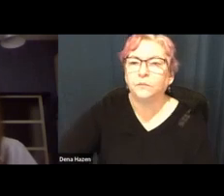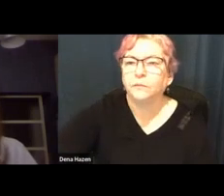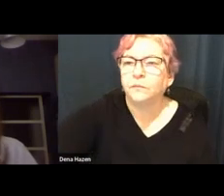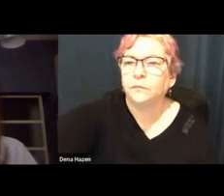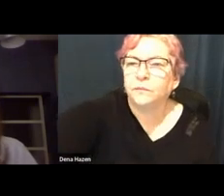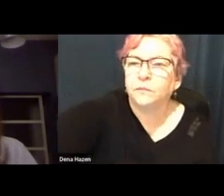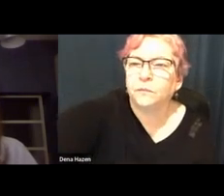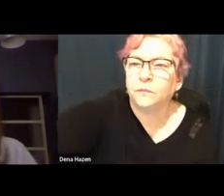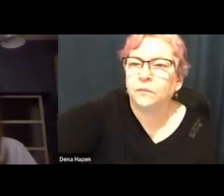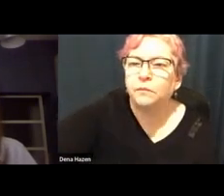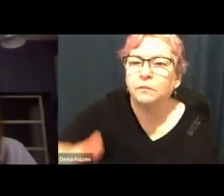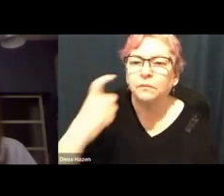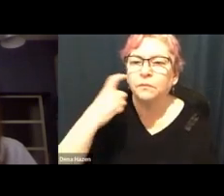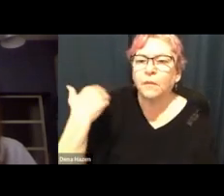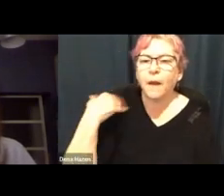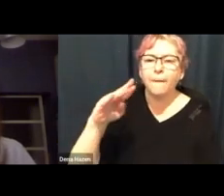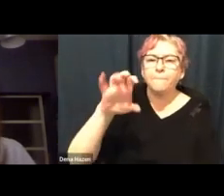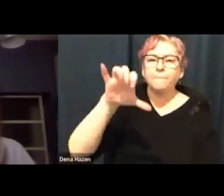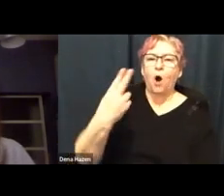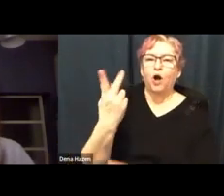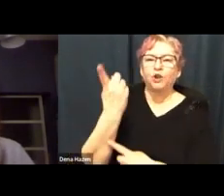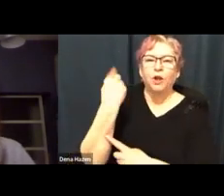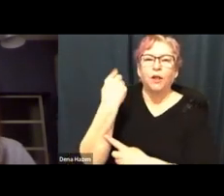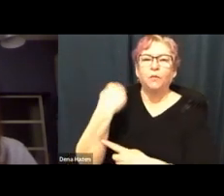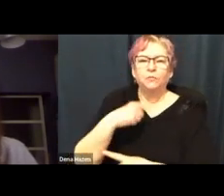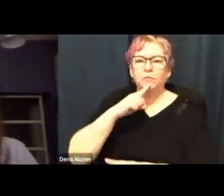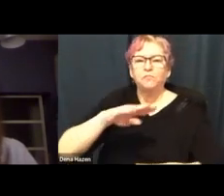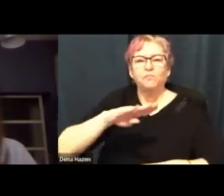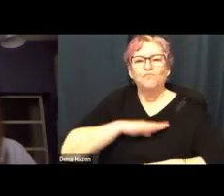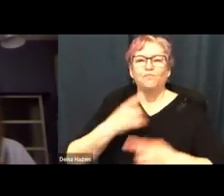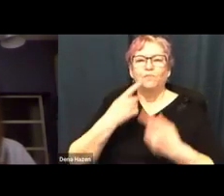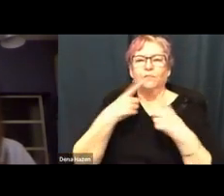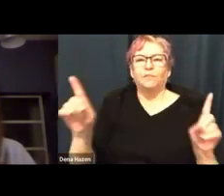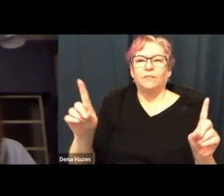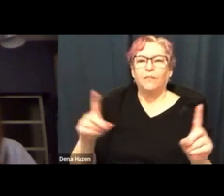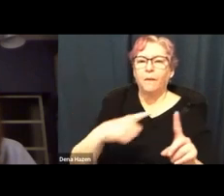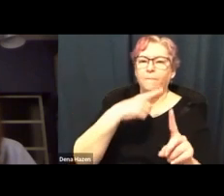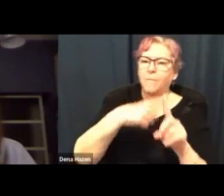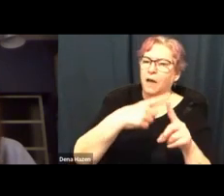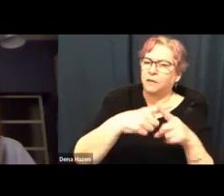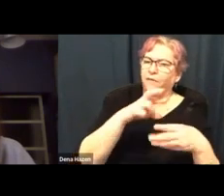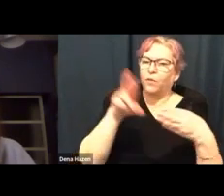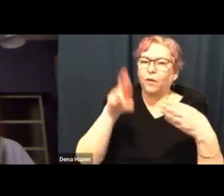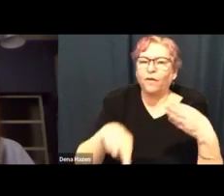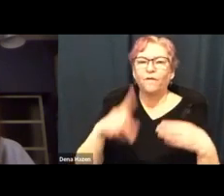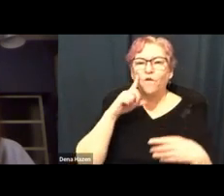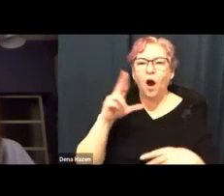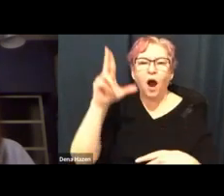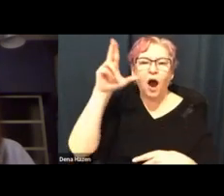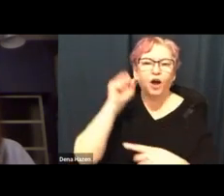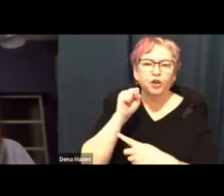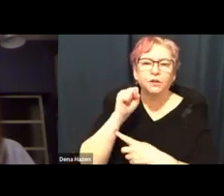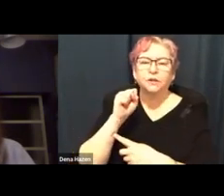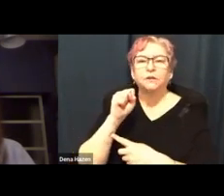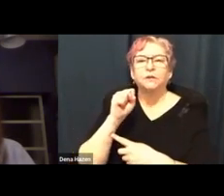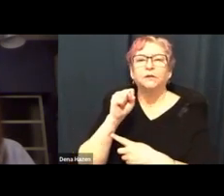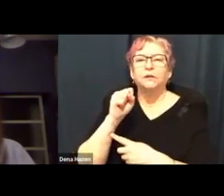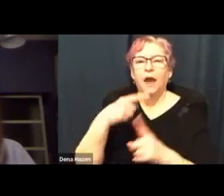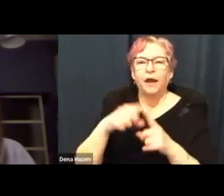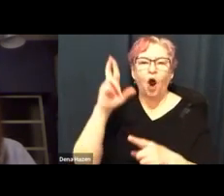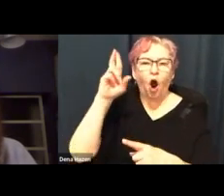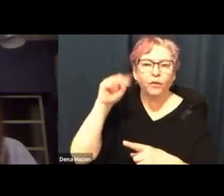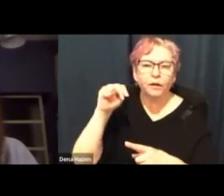In March last year, we were pleased to announce the positive results of our Usher syndrome and retinitis program.